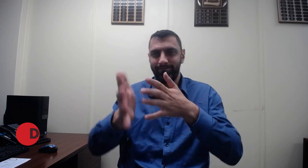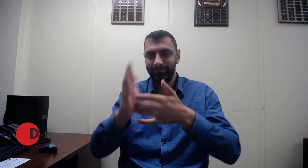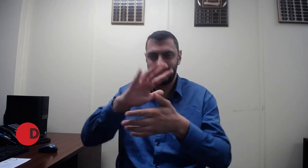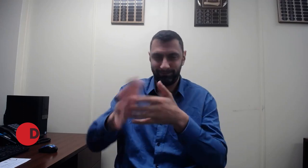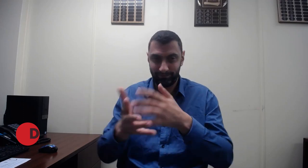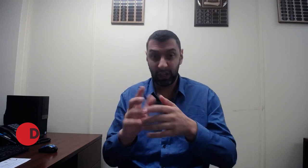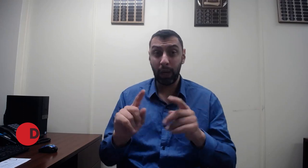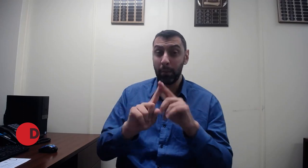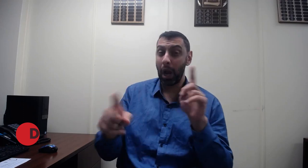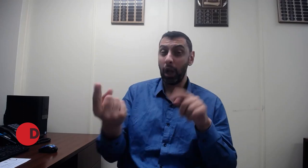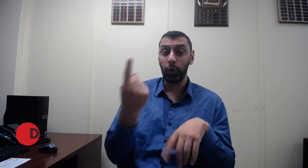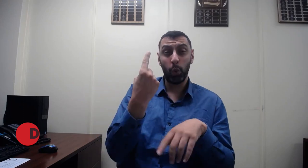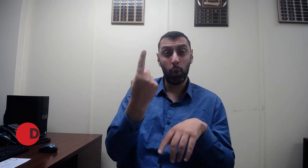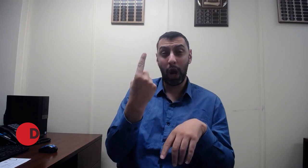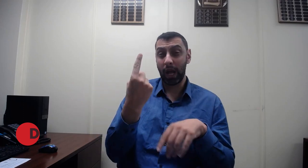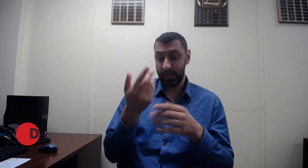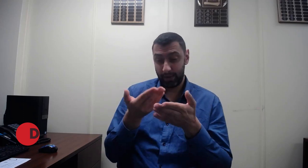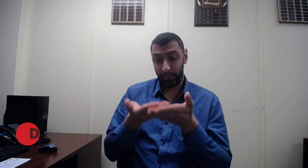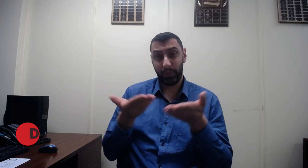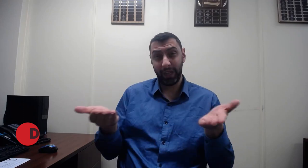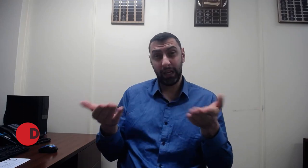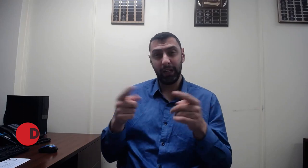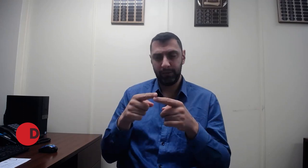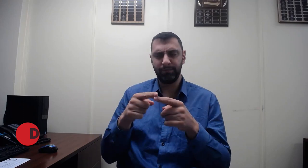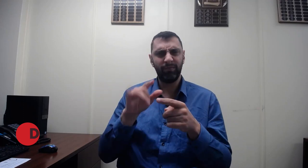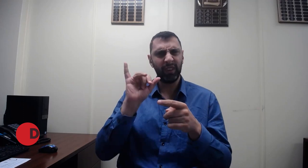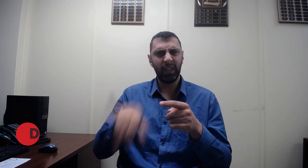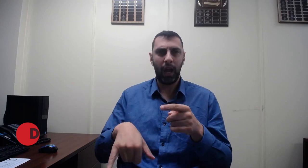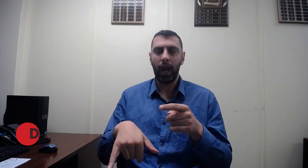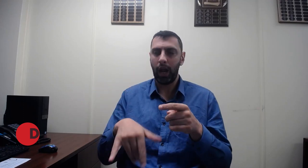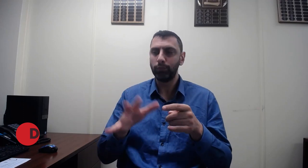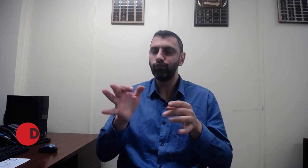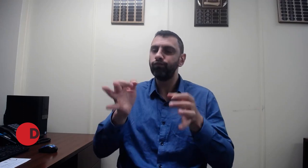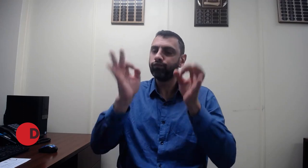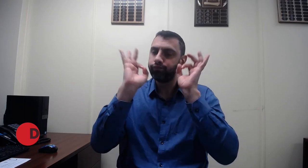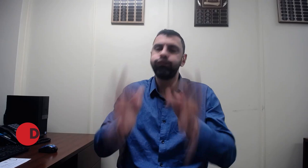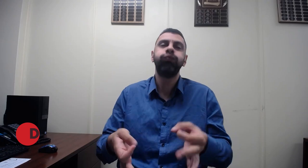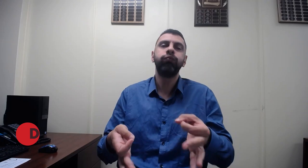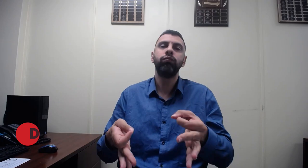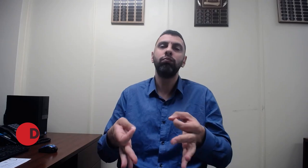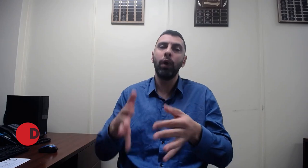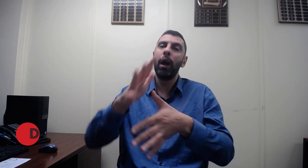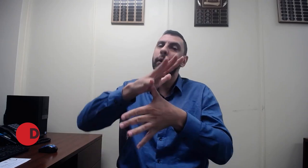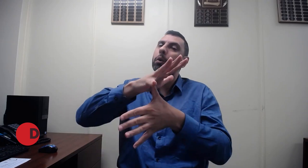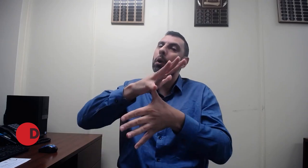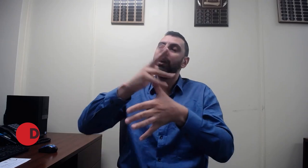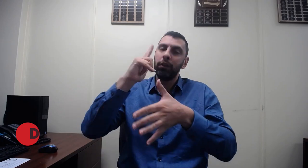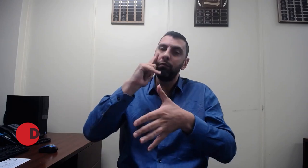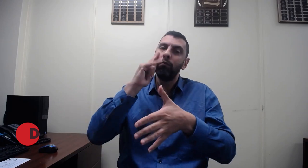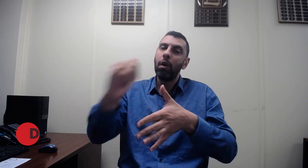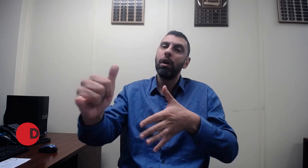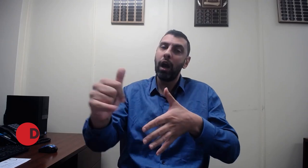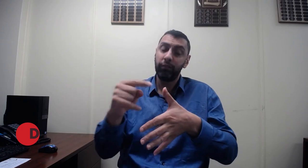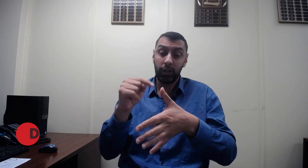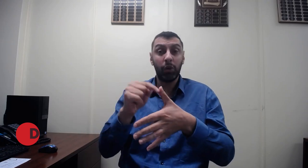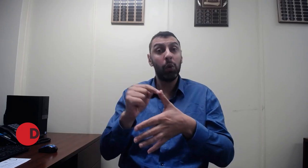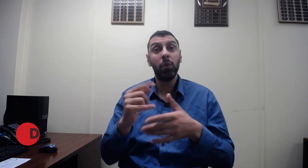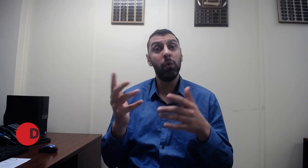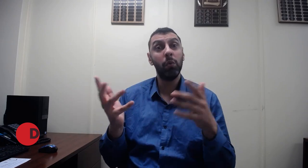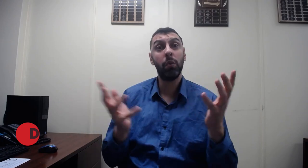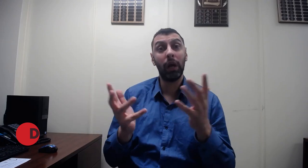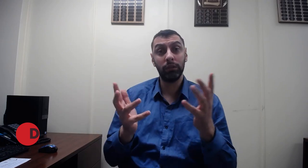keeps changing but one thing that is a definite priority forever...